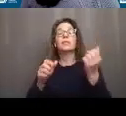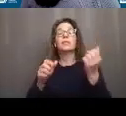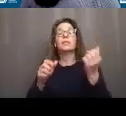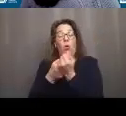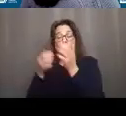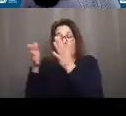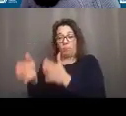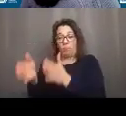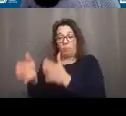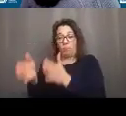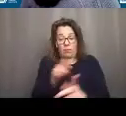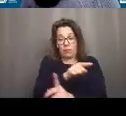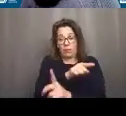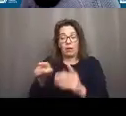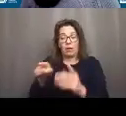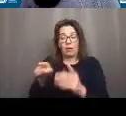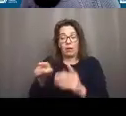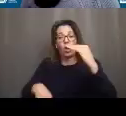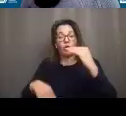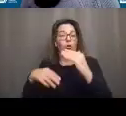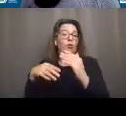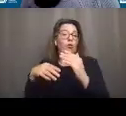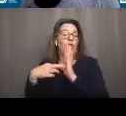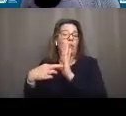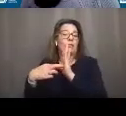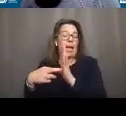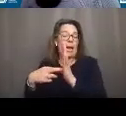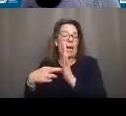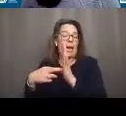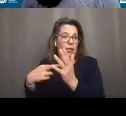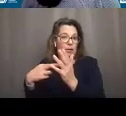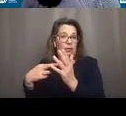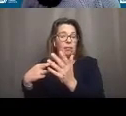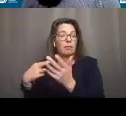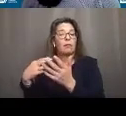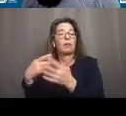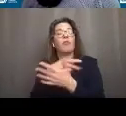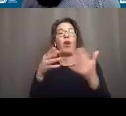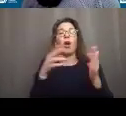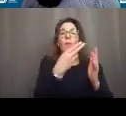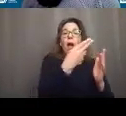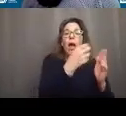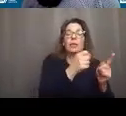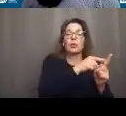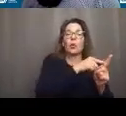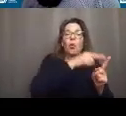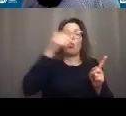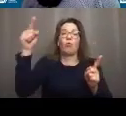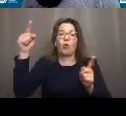god forbid, you have flooding in your laboratory, and your refrigerator is busted,